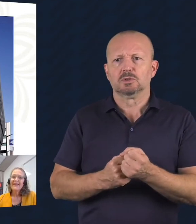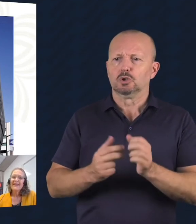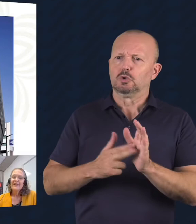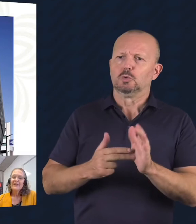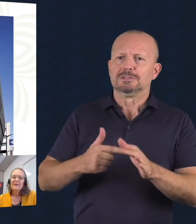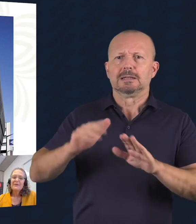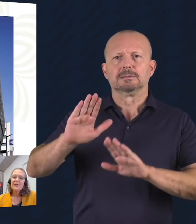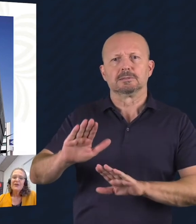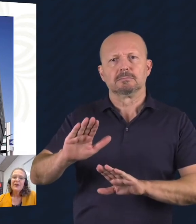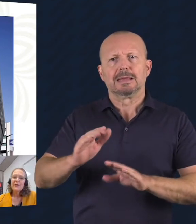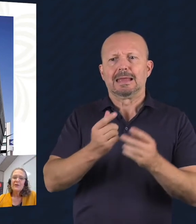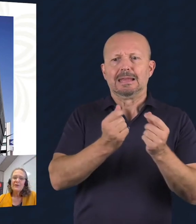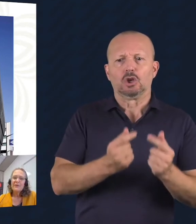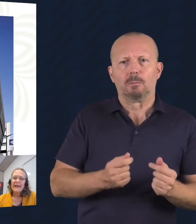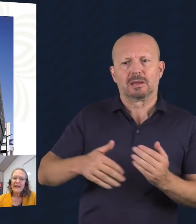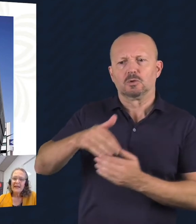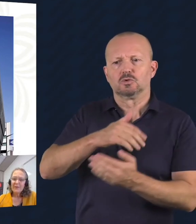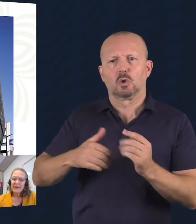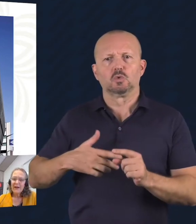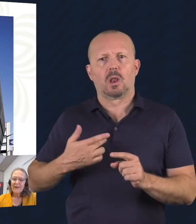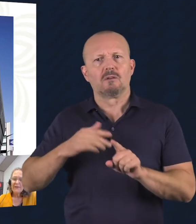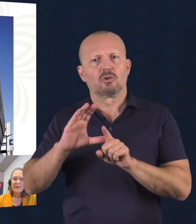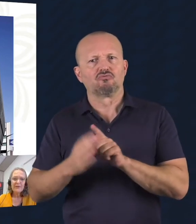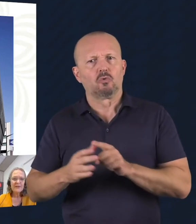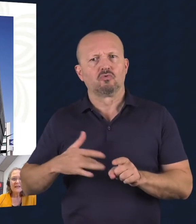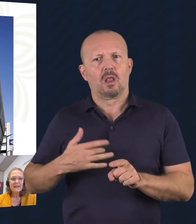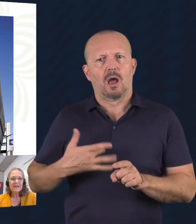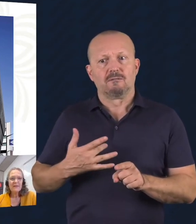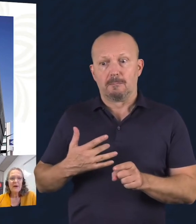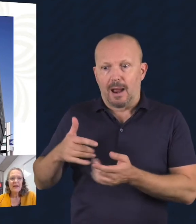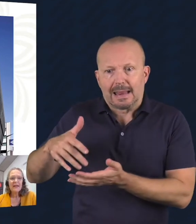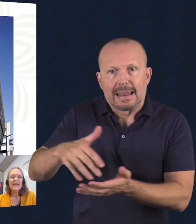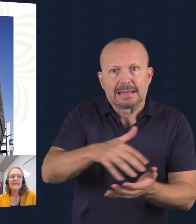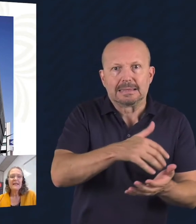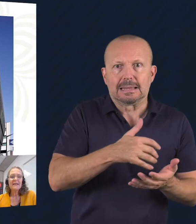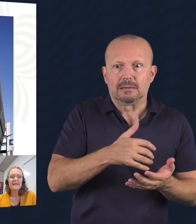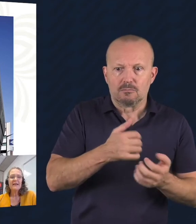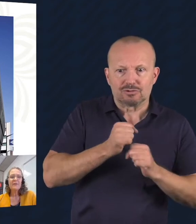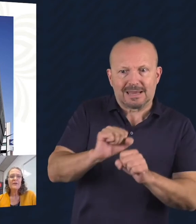to enrich the cultural and economic life of New Zealand by collecting and preserving,